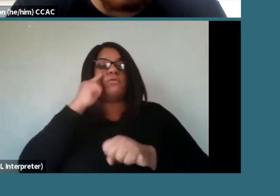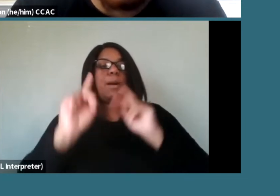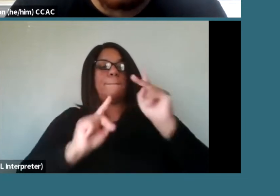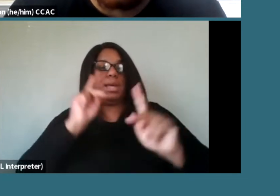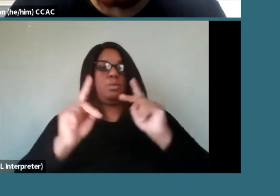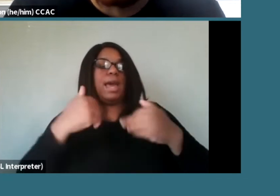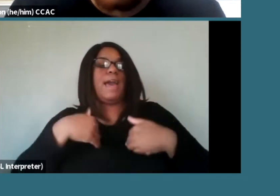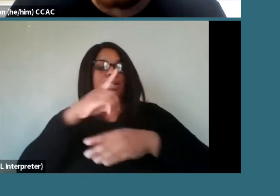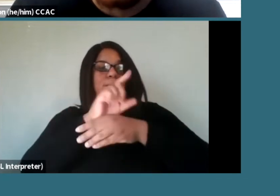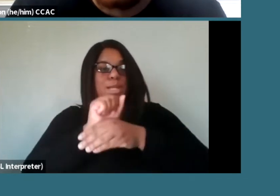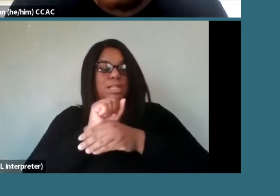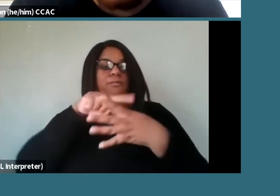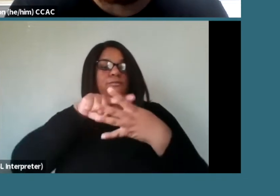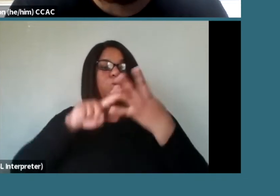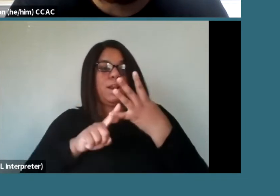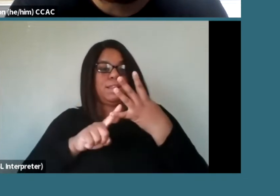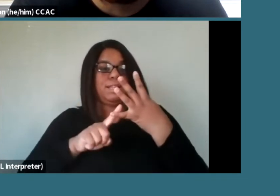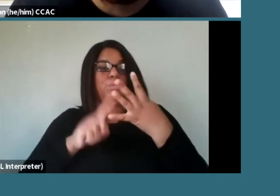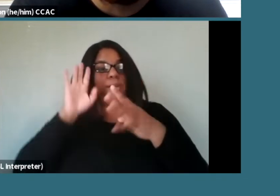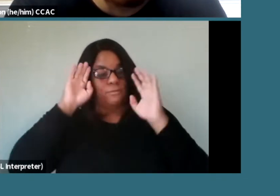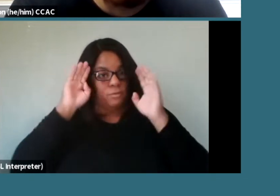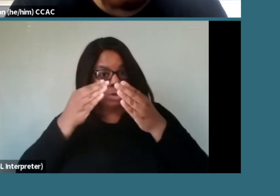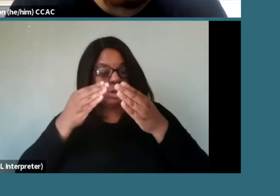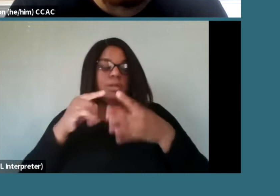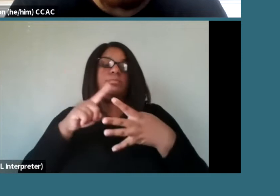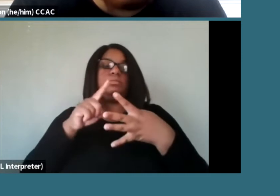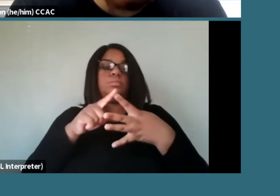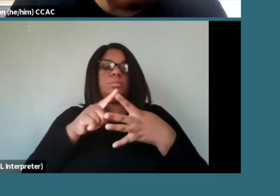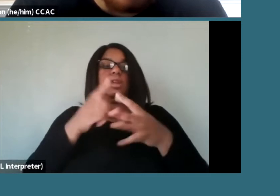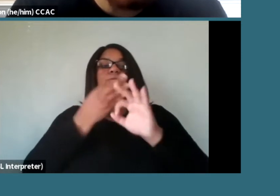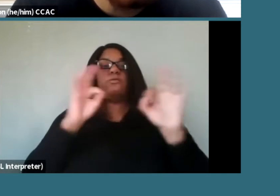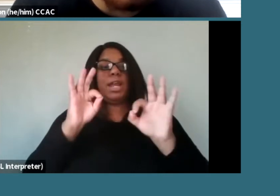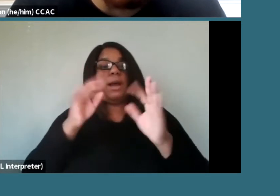on for that work that includes free professional development workshops